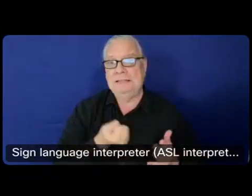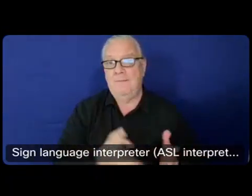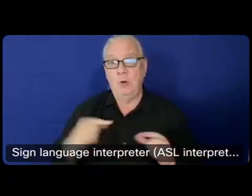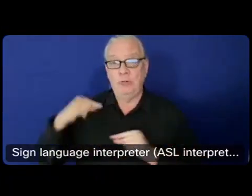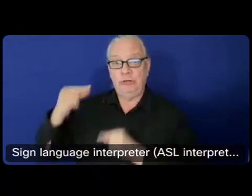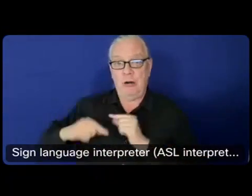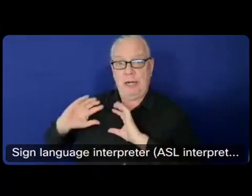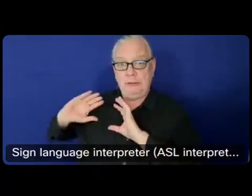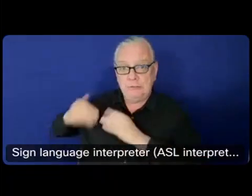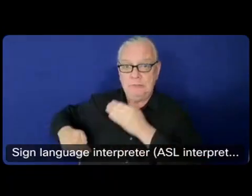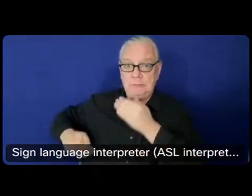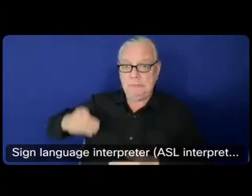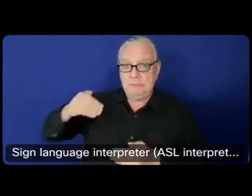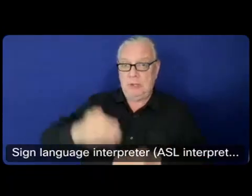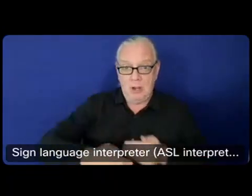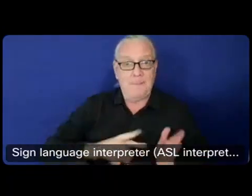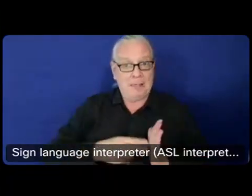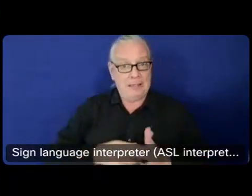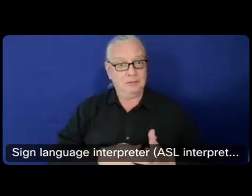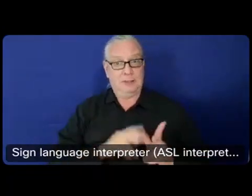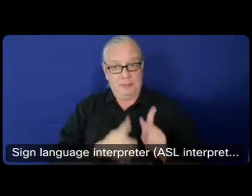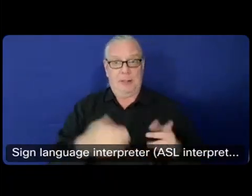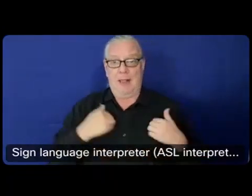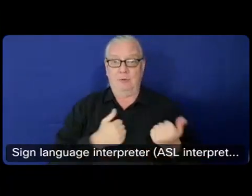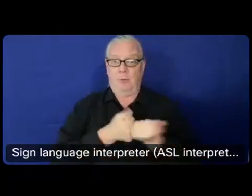a support, a built-in support system. If you are a person who